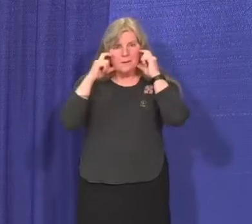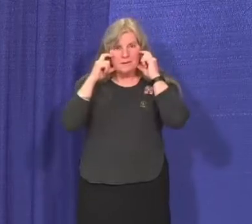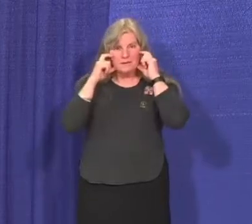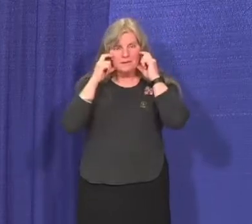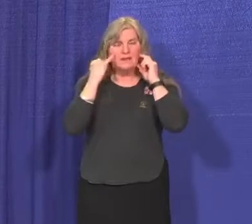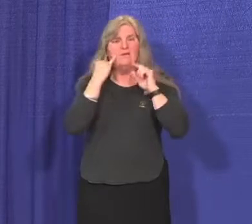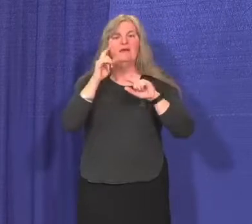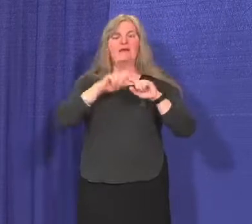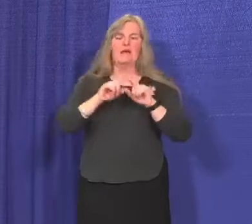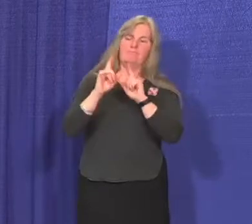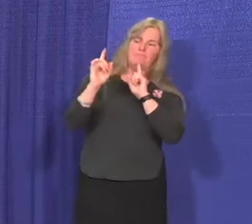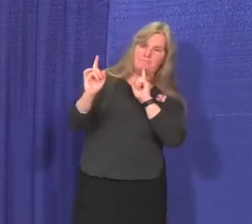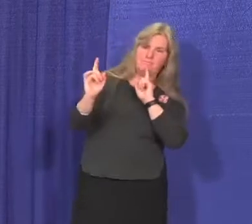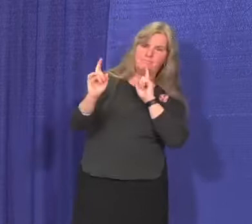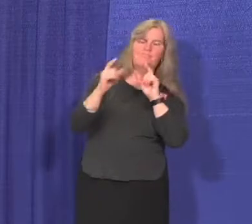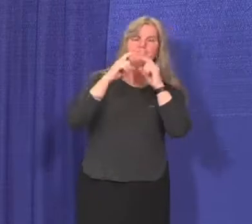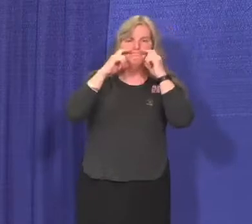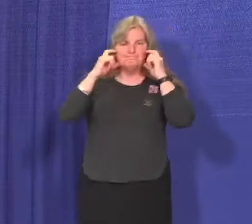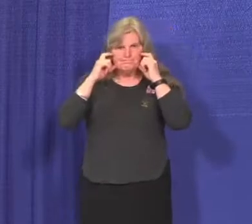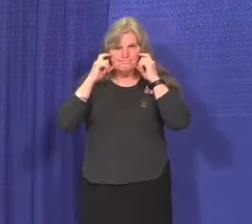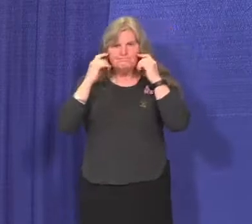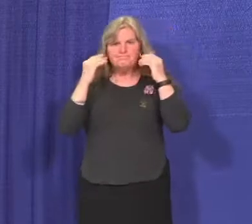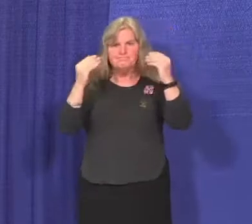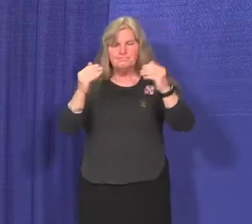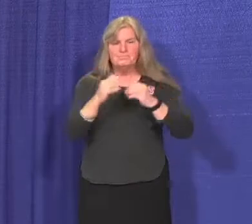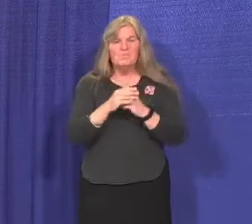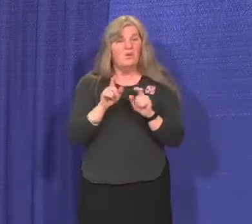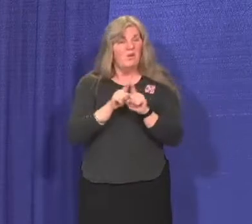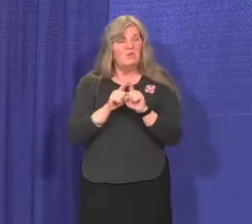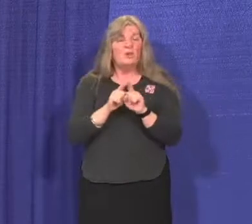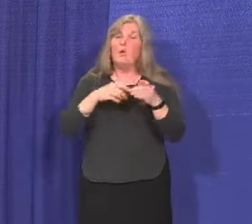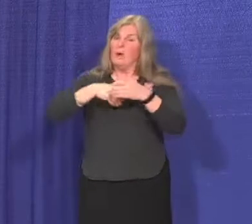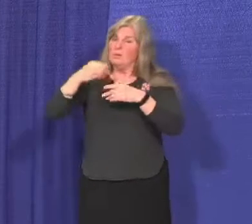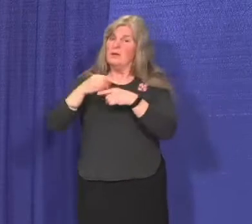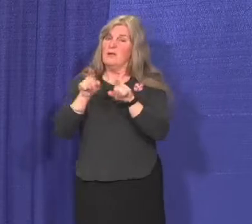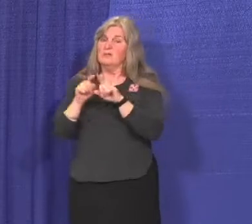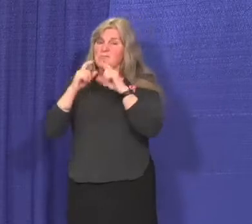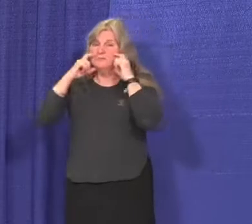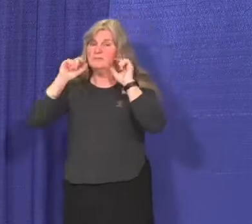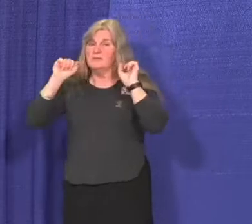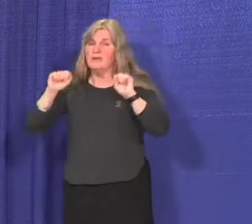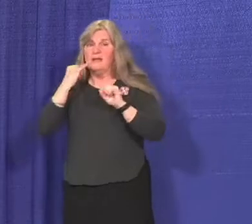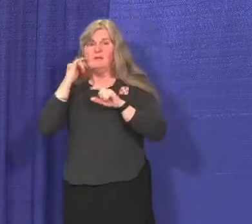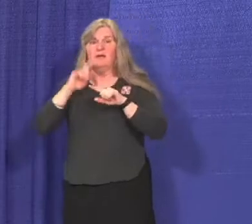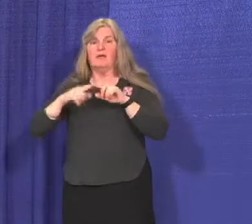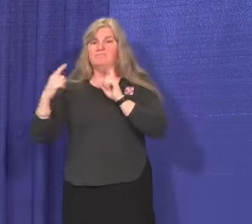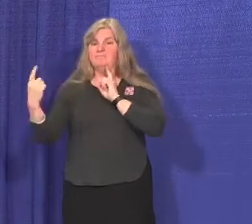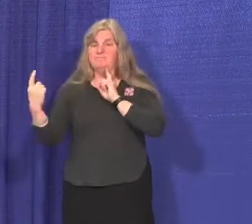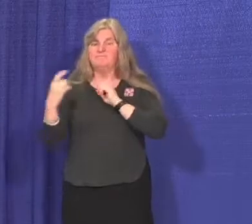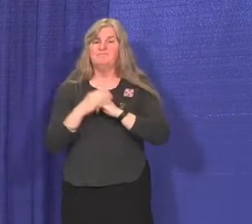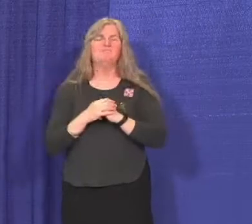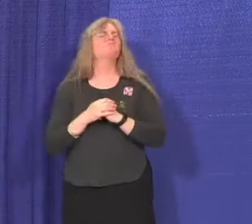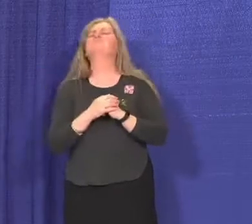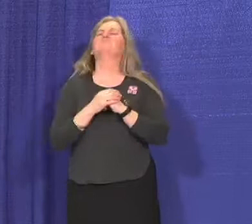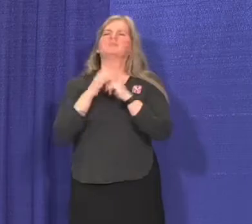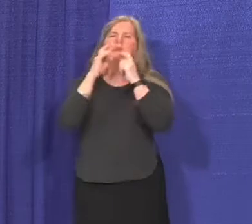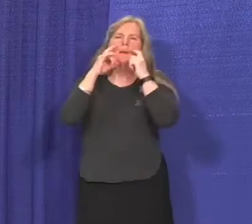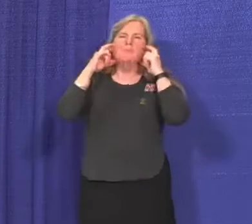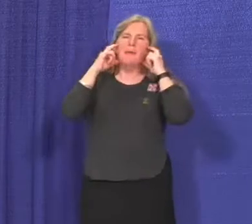importing the spread of COVID-19 to those who are vulnerable.